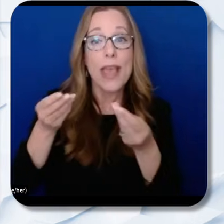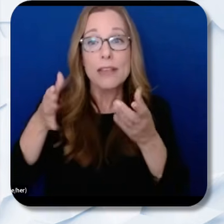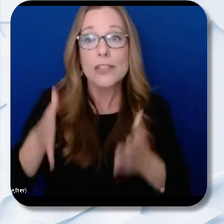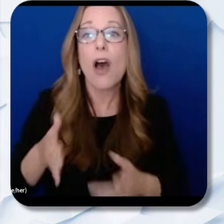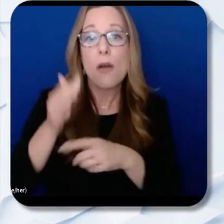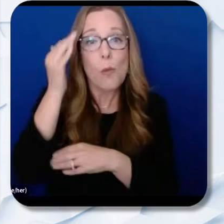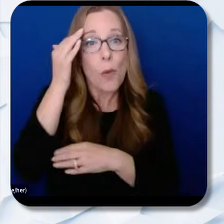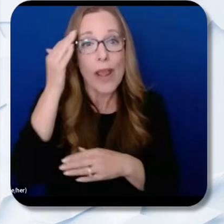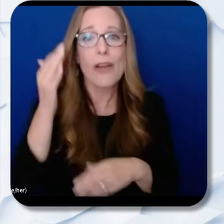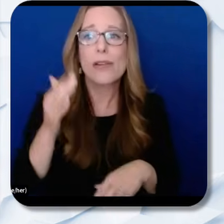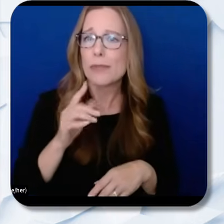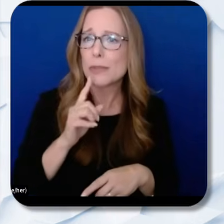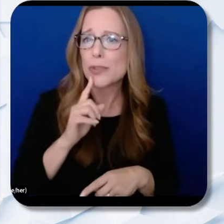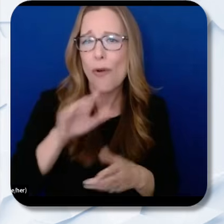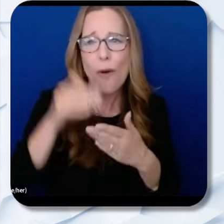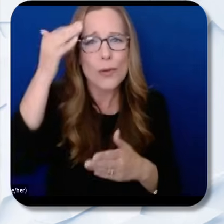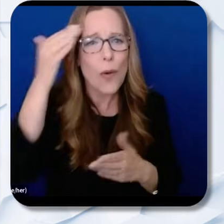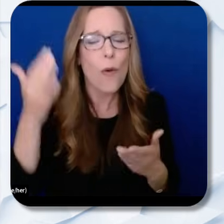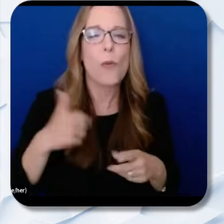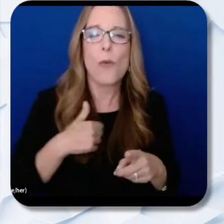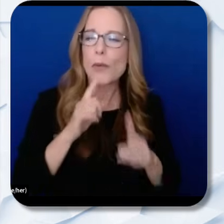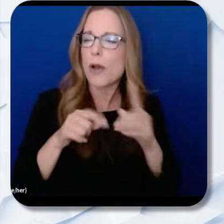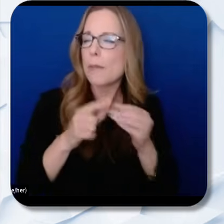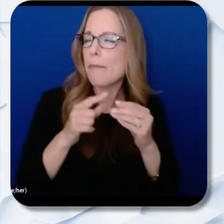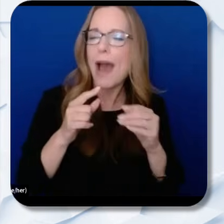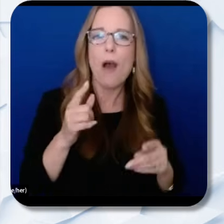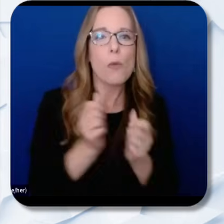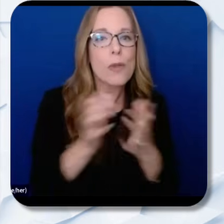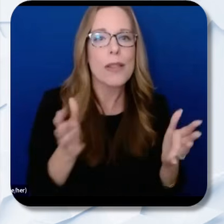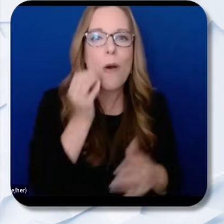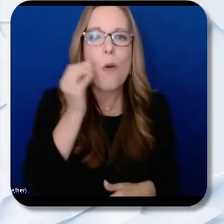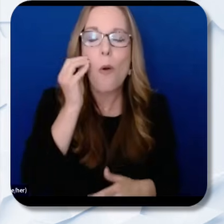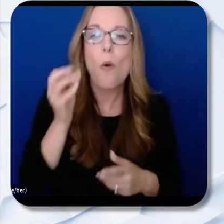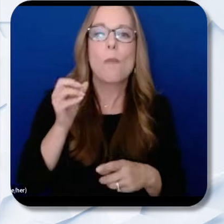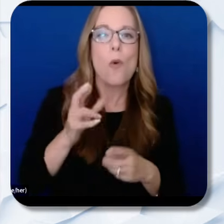Students experiencing homelessness continue to face significant educational disparities.